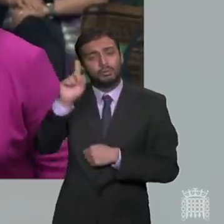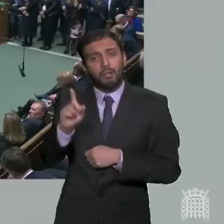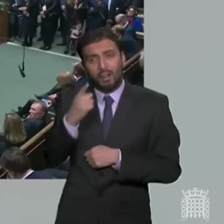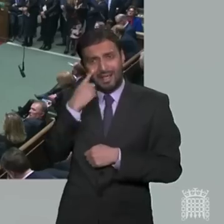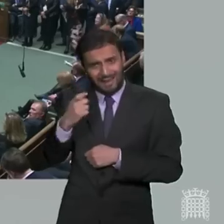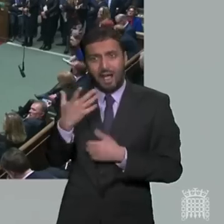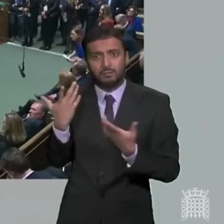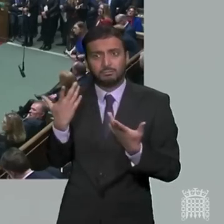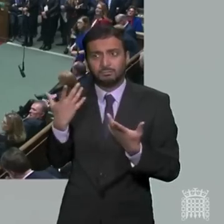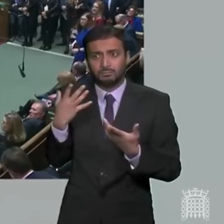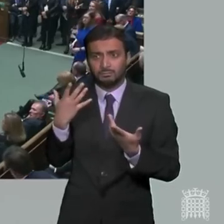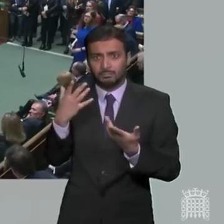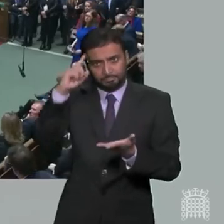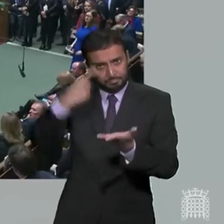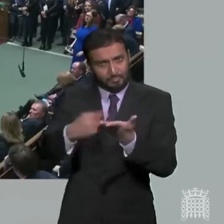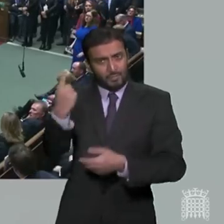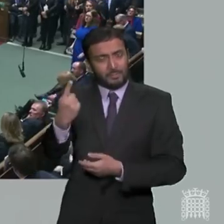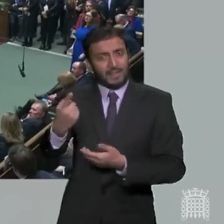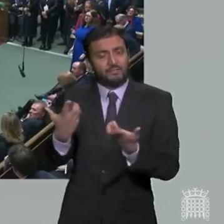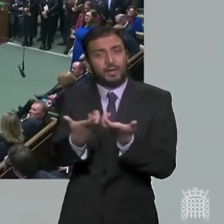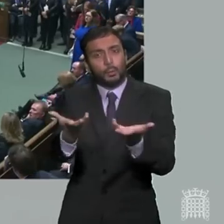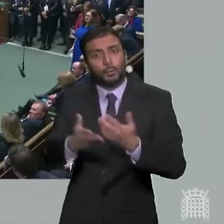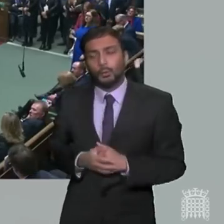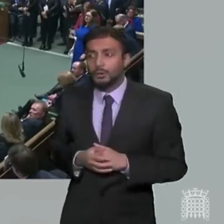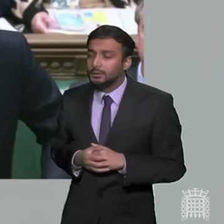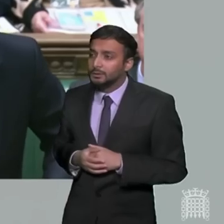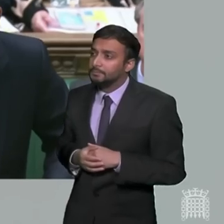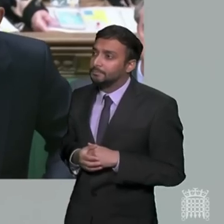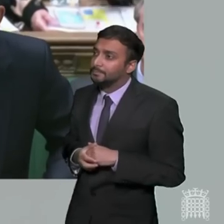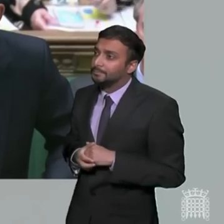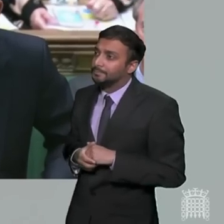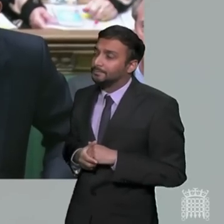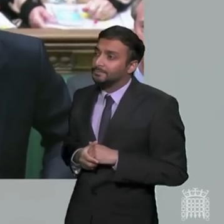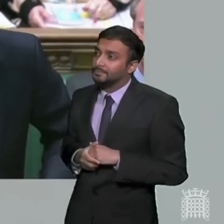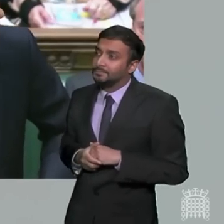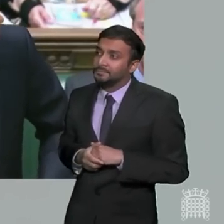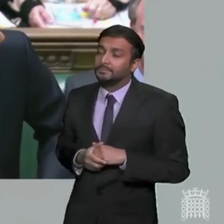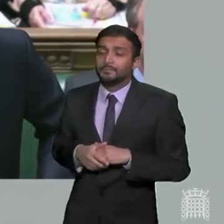The Prime Minister The UK is a collaborative and constructive